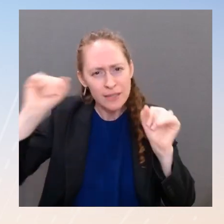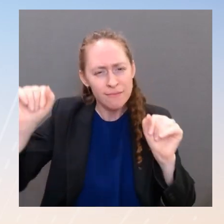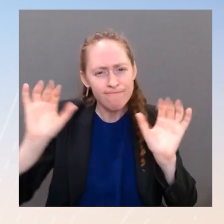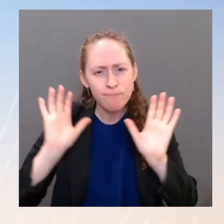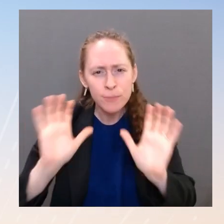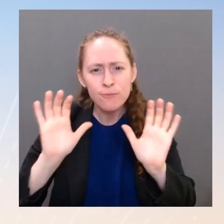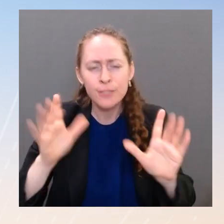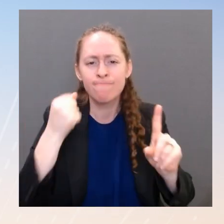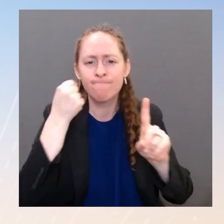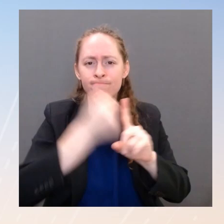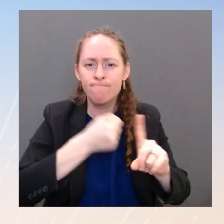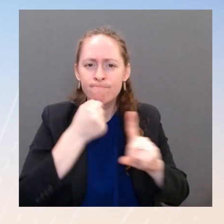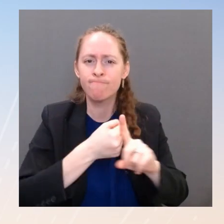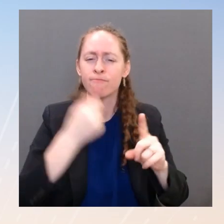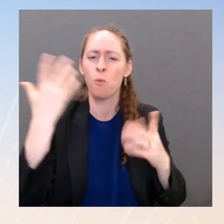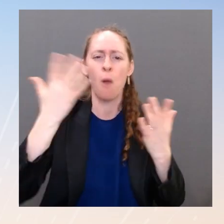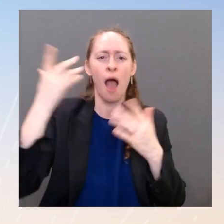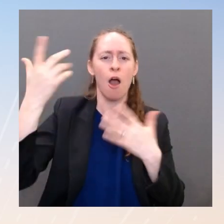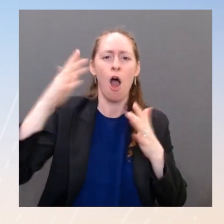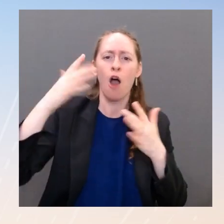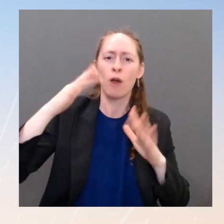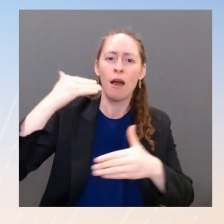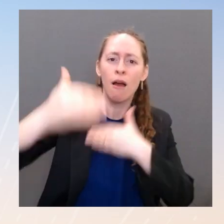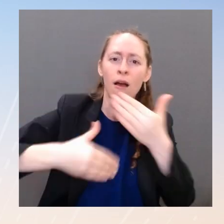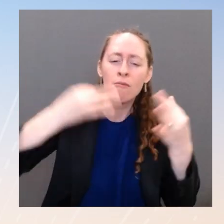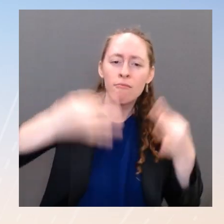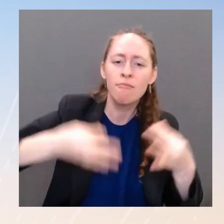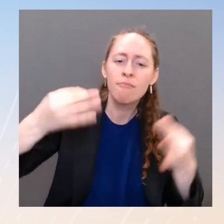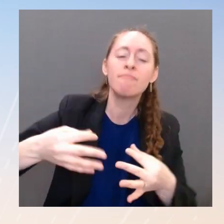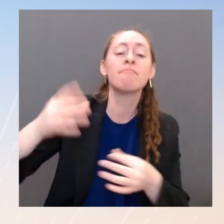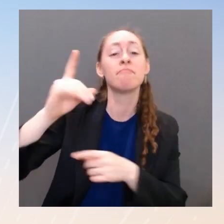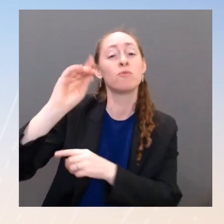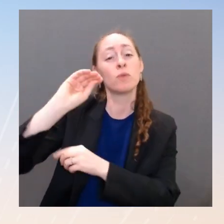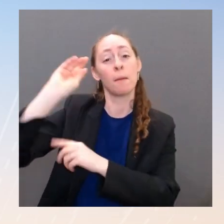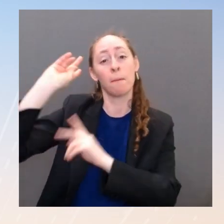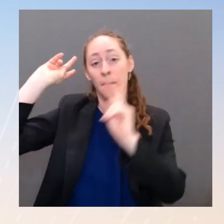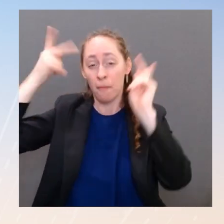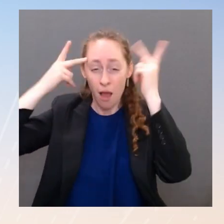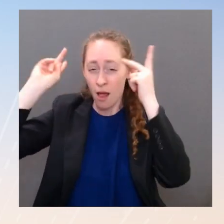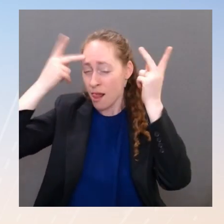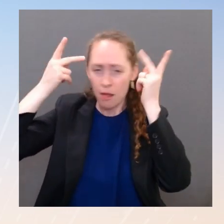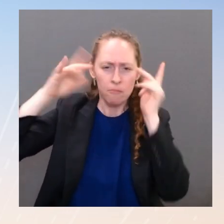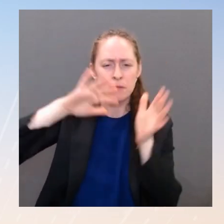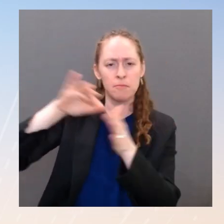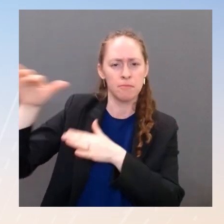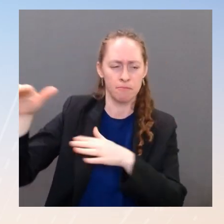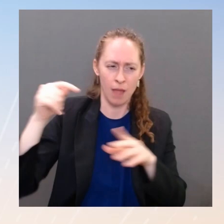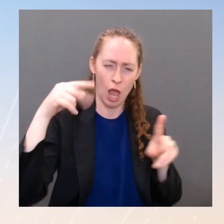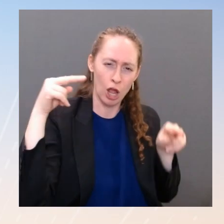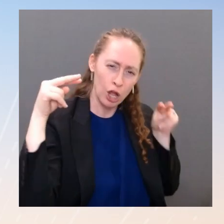really focused on policymaking -- are on addressed -- have been focused from the first day on exactly those issues,